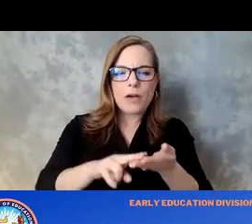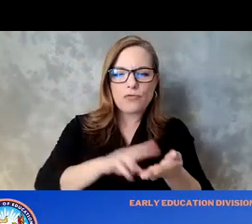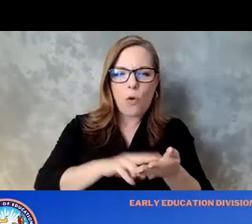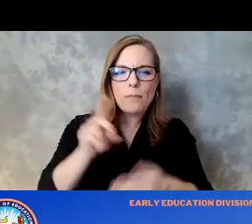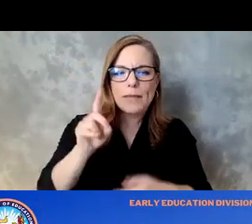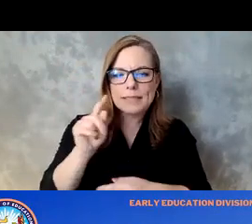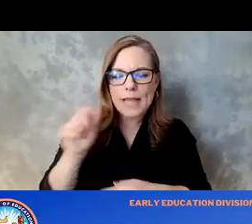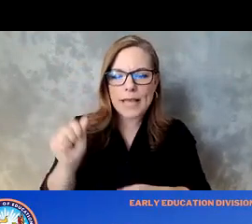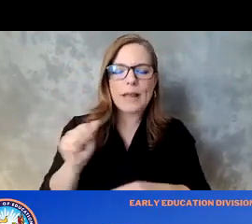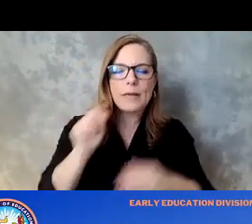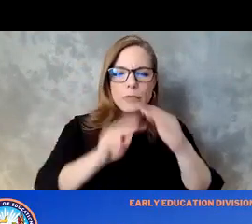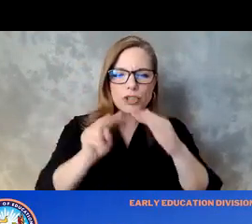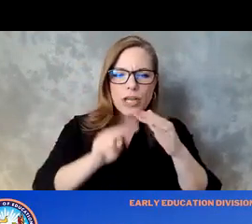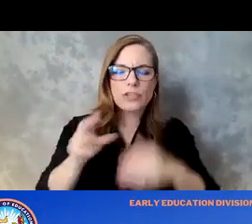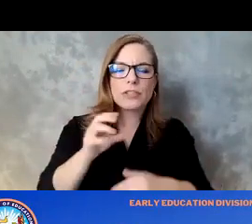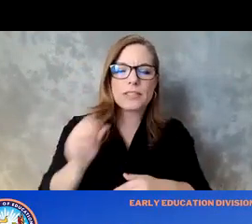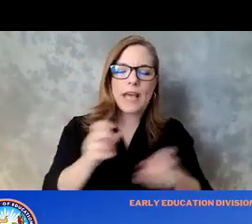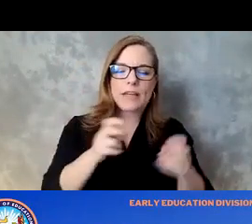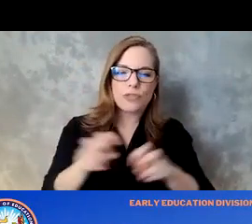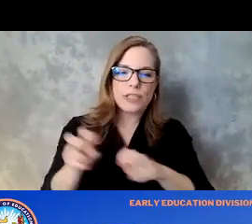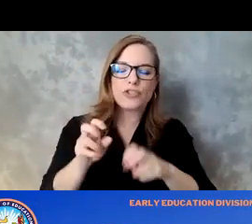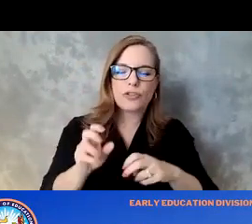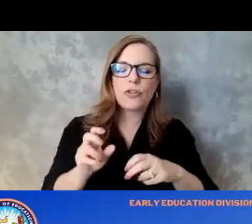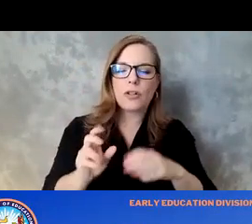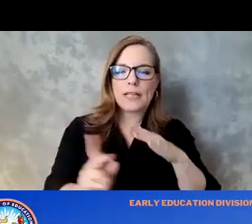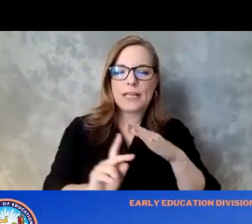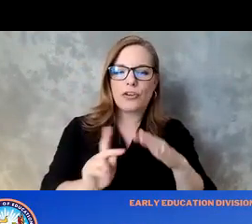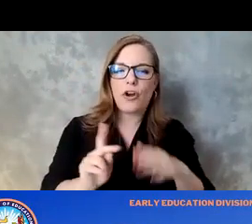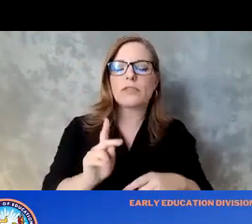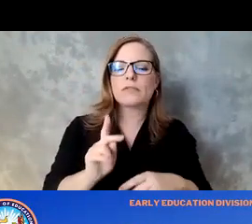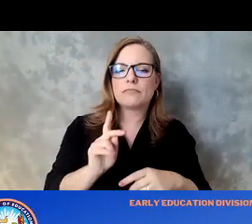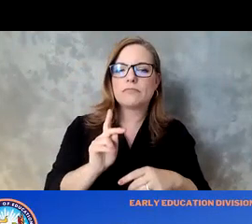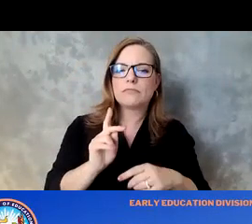And Transitional Kindergarten and Kindergarten enrollment projection methodology. Then we